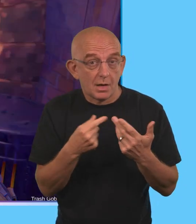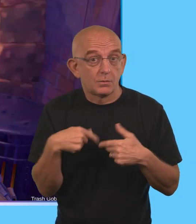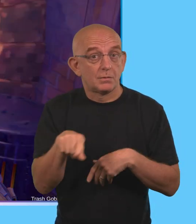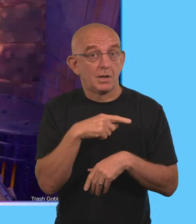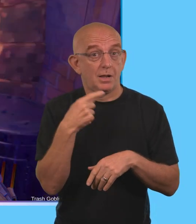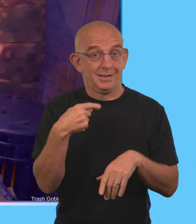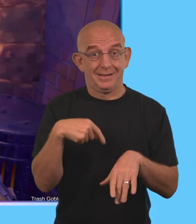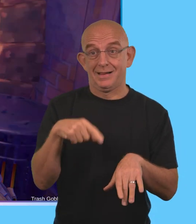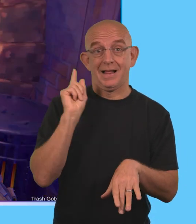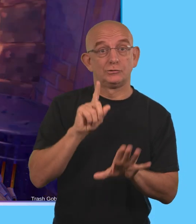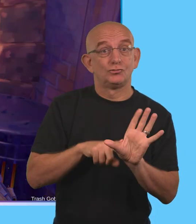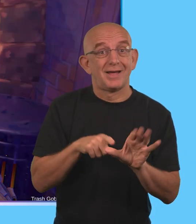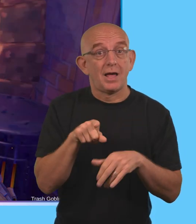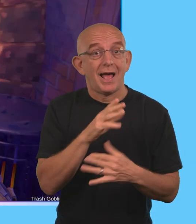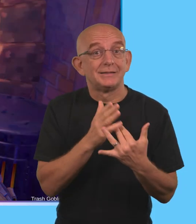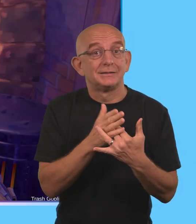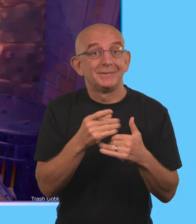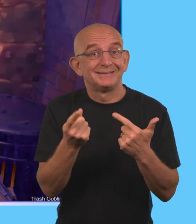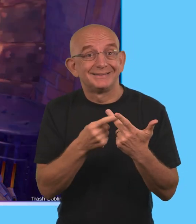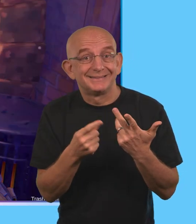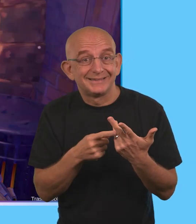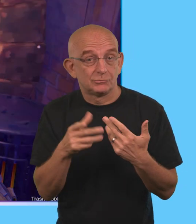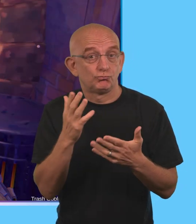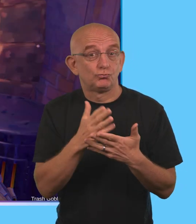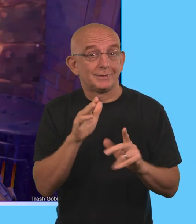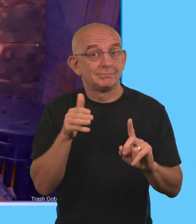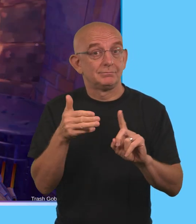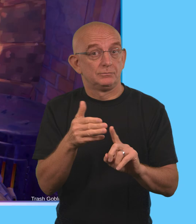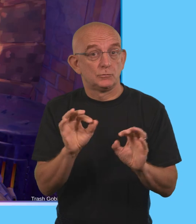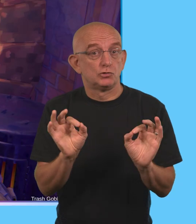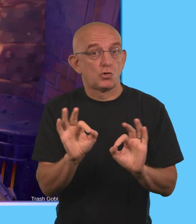Of course, that's on top of everything we showed in last year's accessibility video.